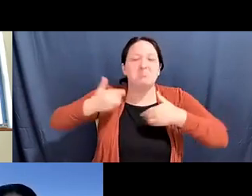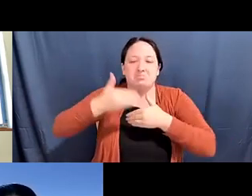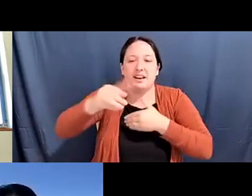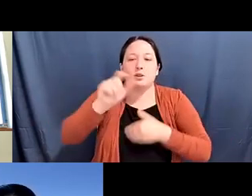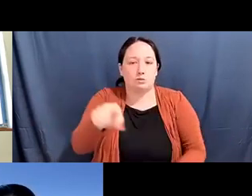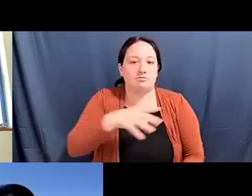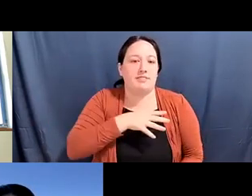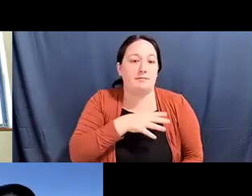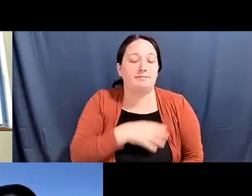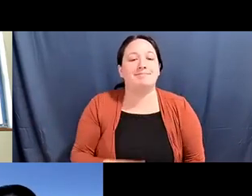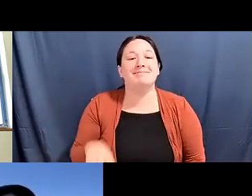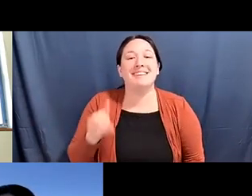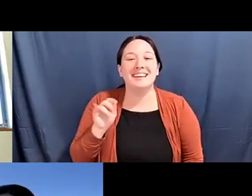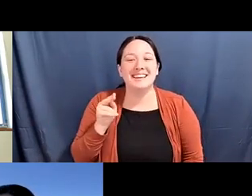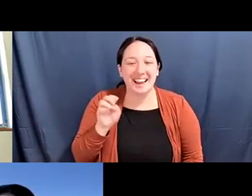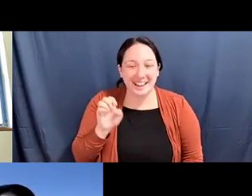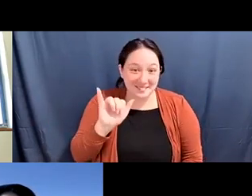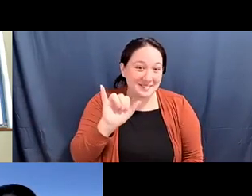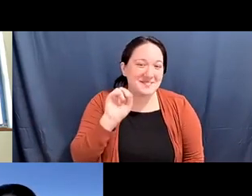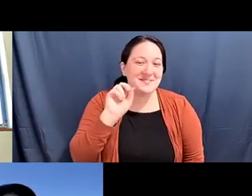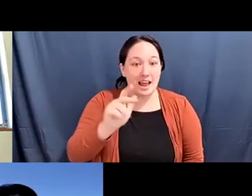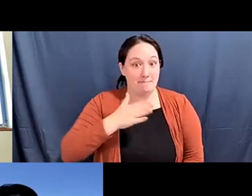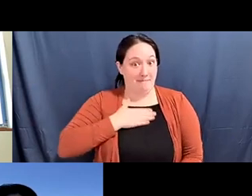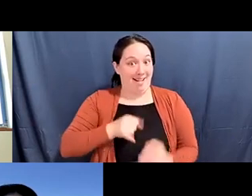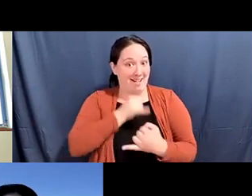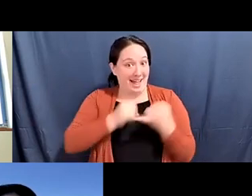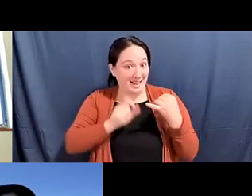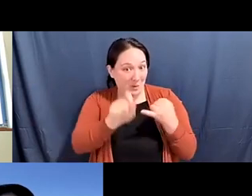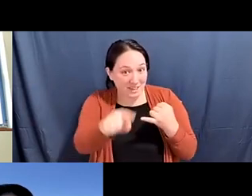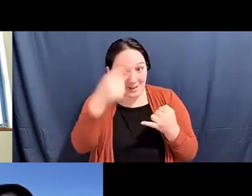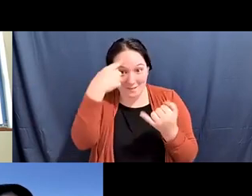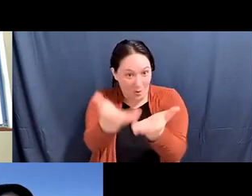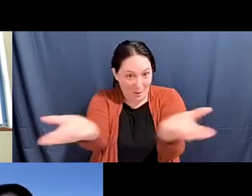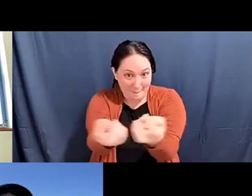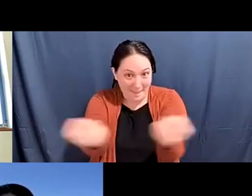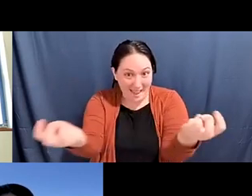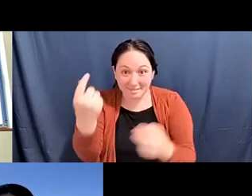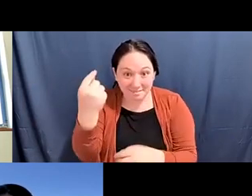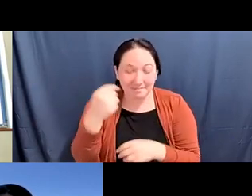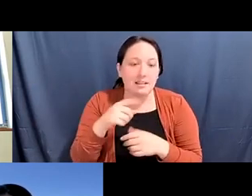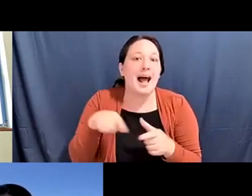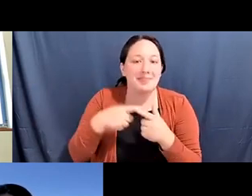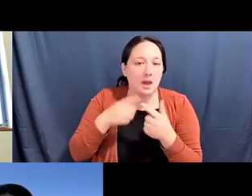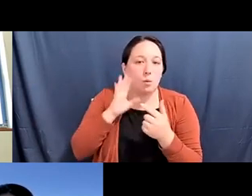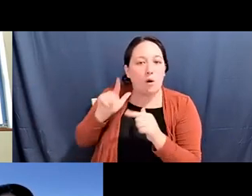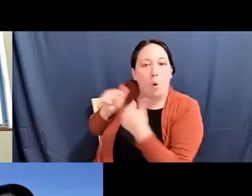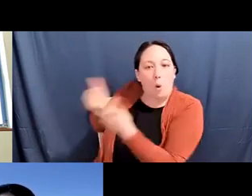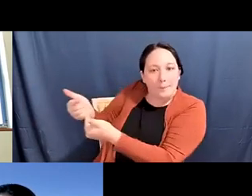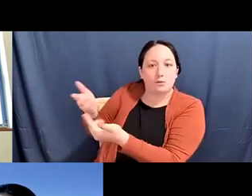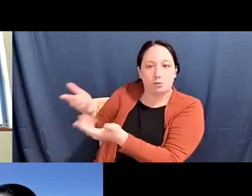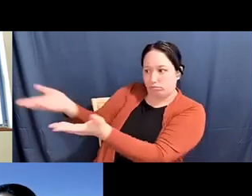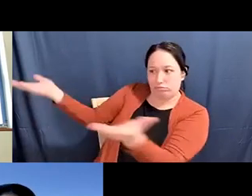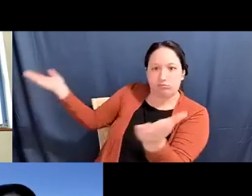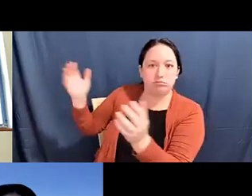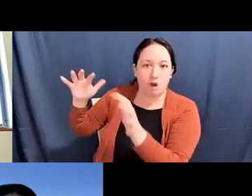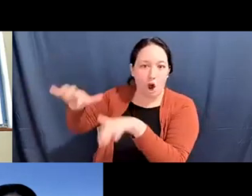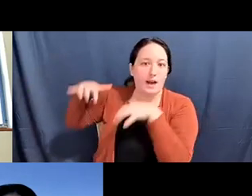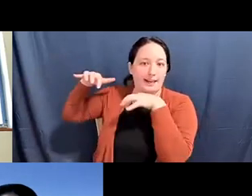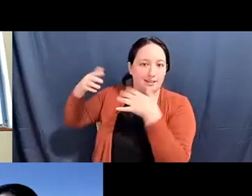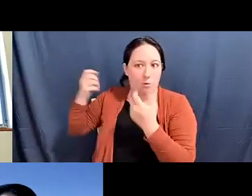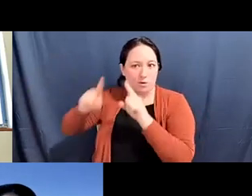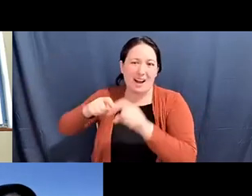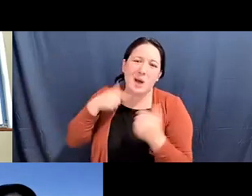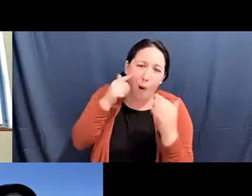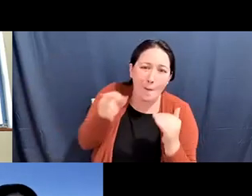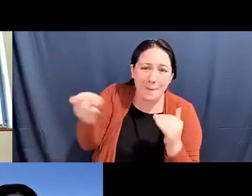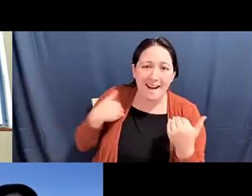Diane Fujino: Our next question... our... the final question that I have for the panelists and then we can open it up to Q and A from the audience, so I hope that there are questions. I can't see them.